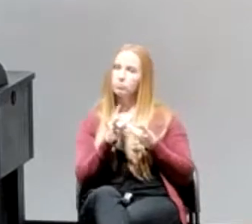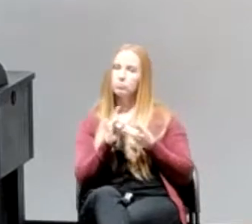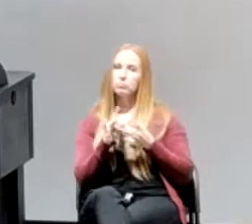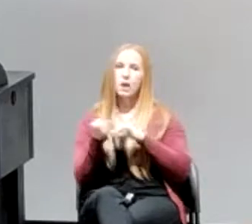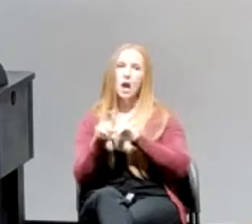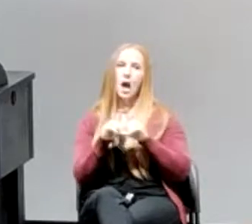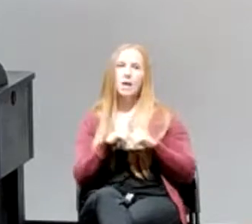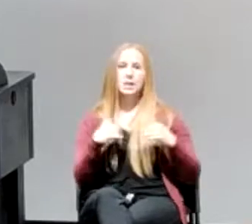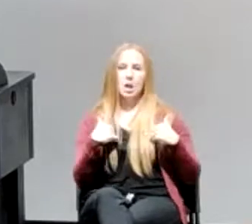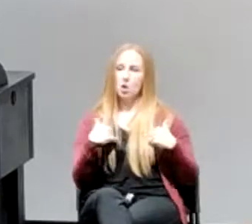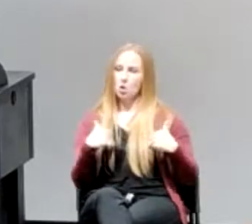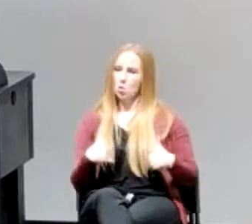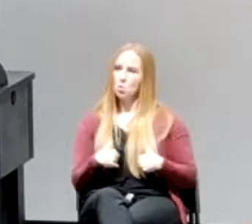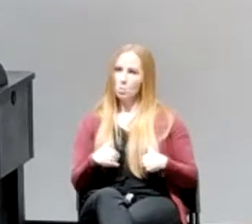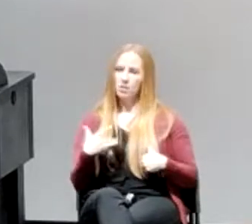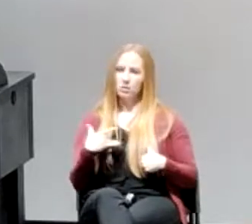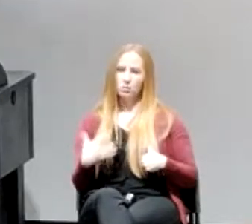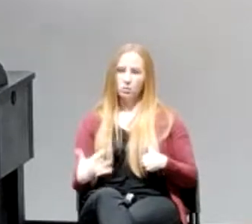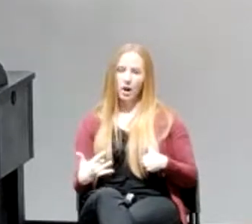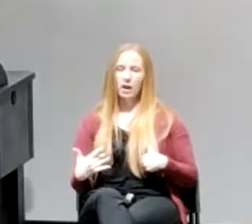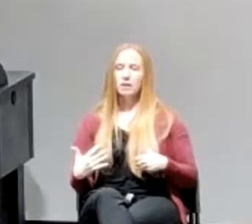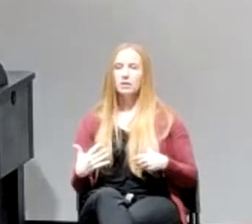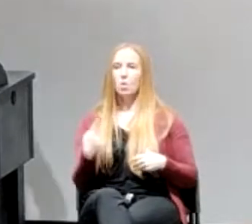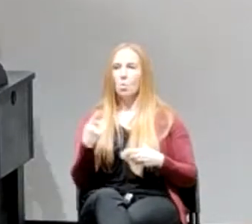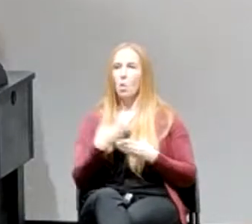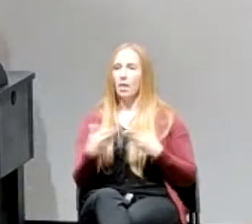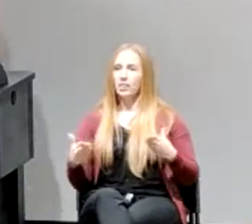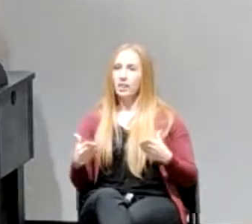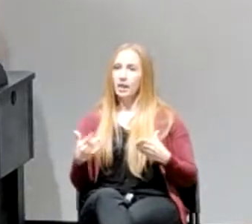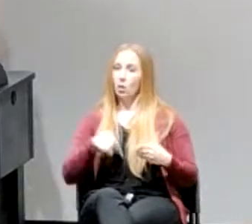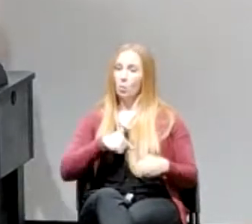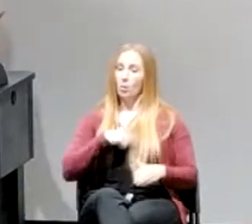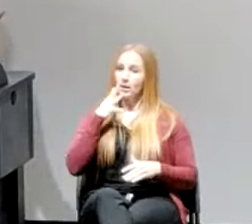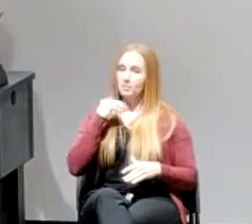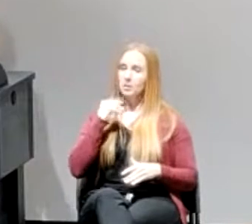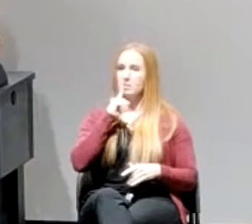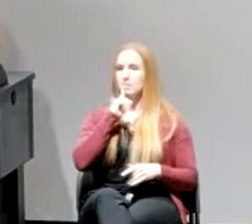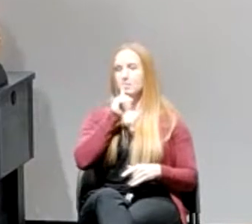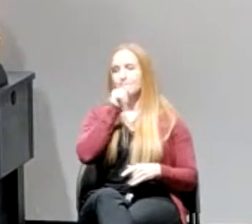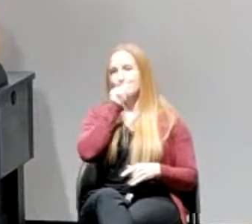So, go go. BillG atet.